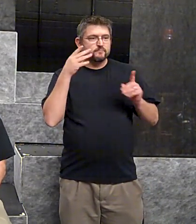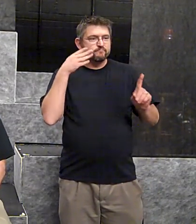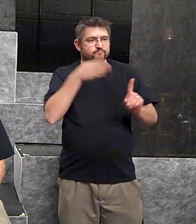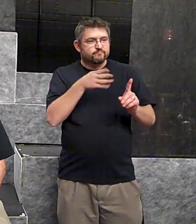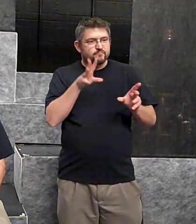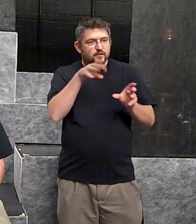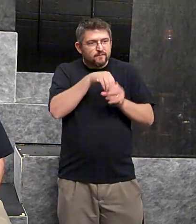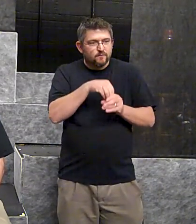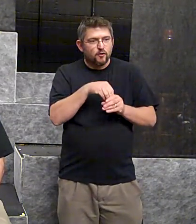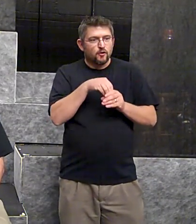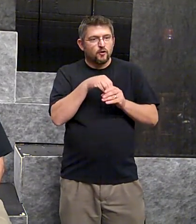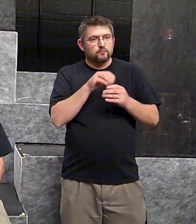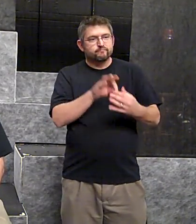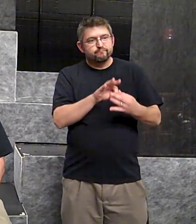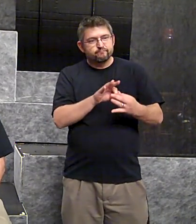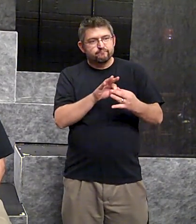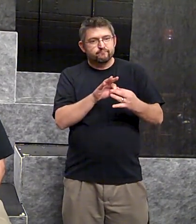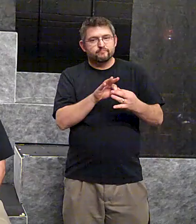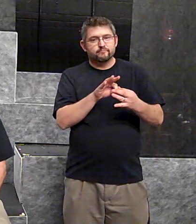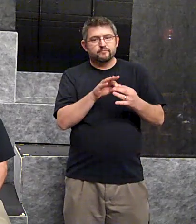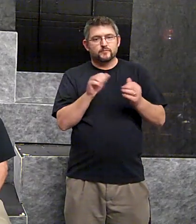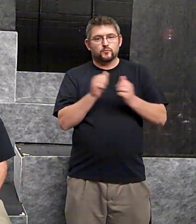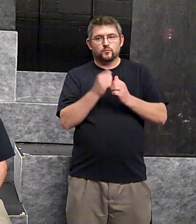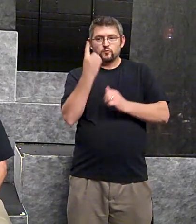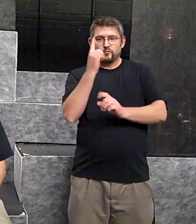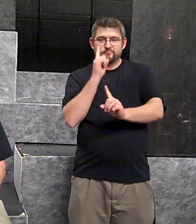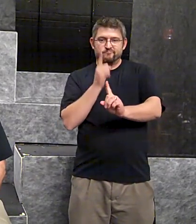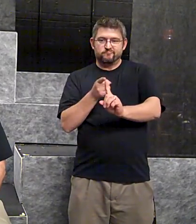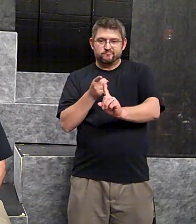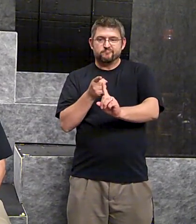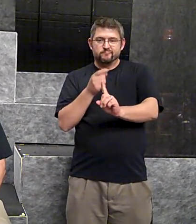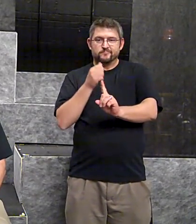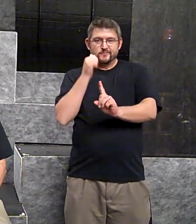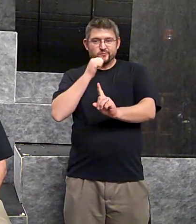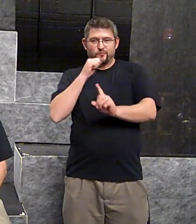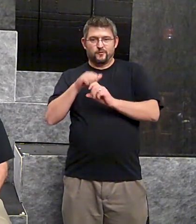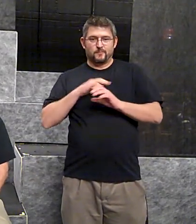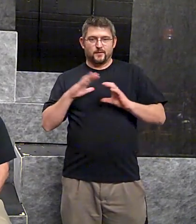with one in particular who had been in my class since her second semester freshman year